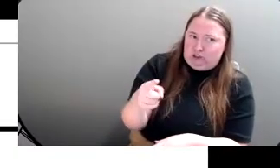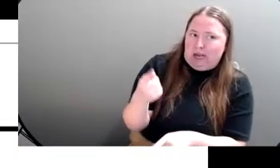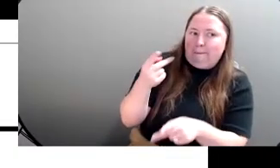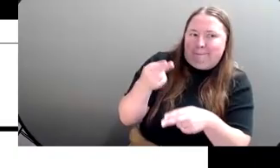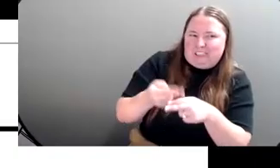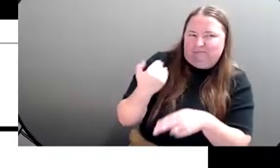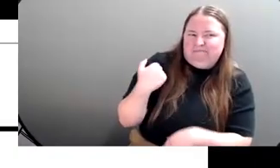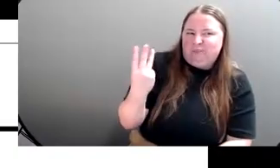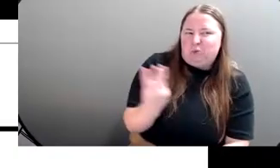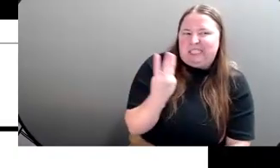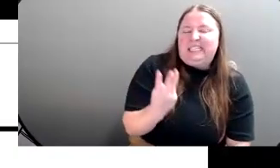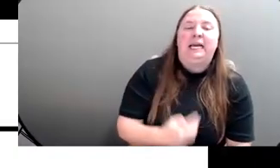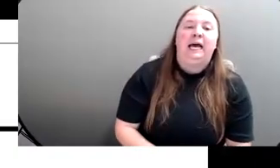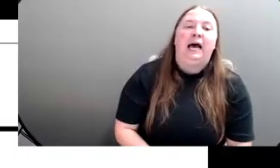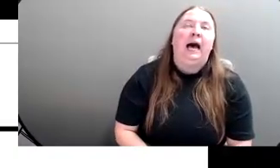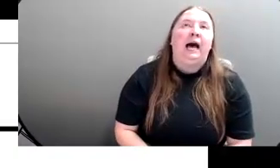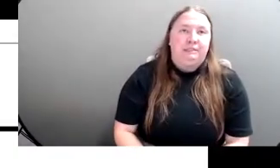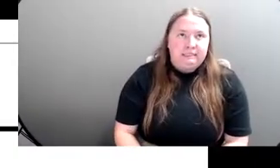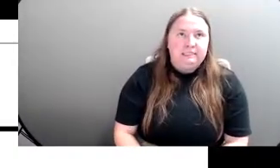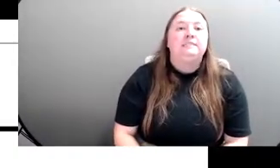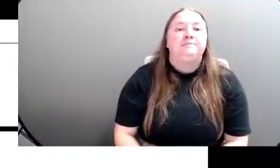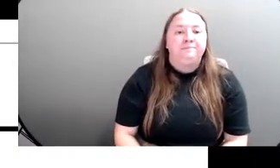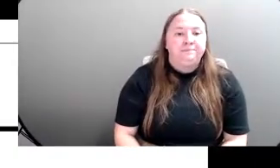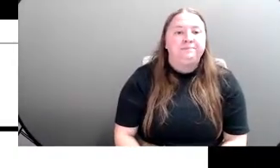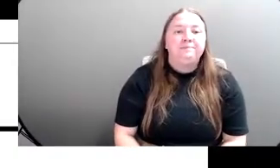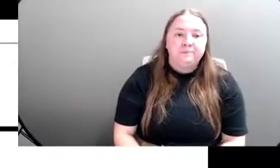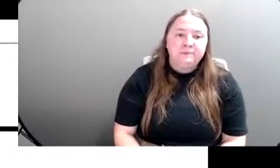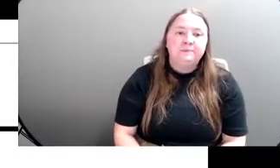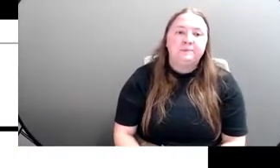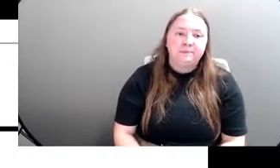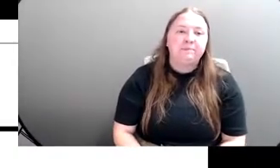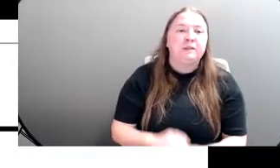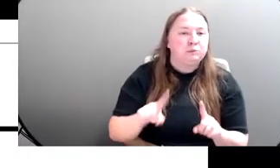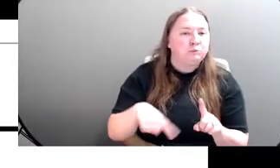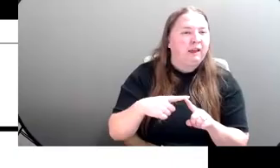So any time there is, distance education,